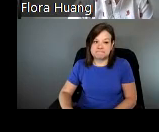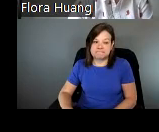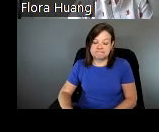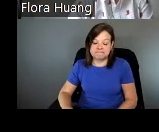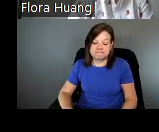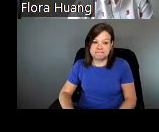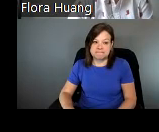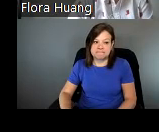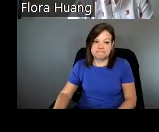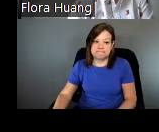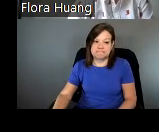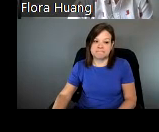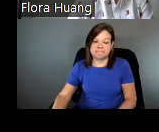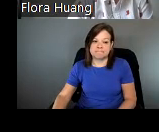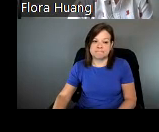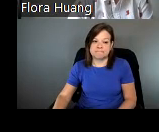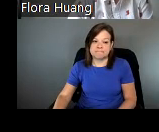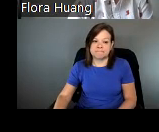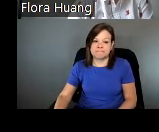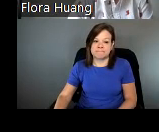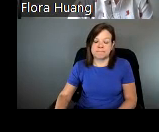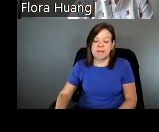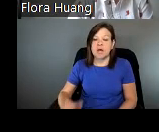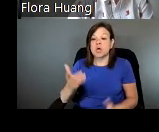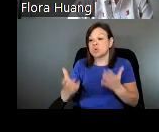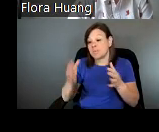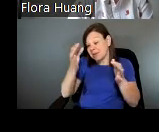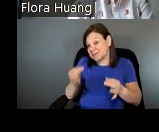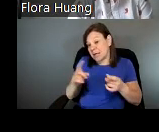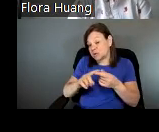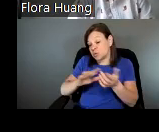to produce braille copies of your handouts.